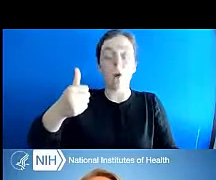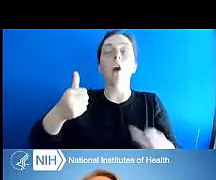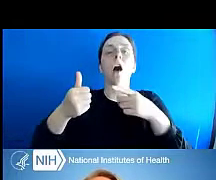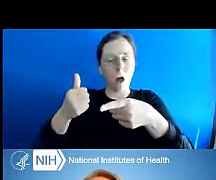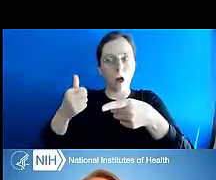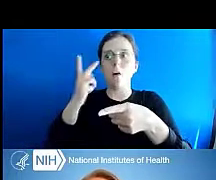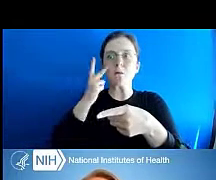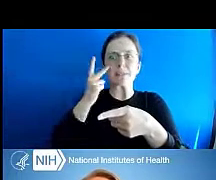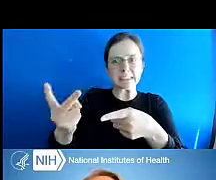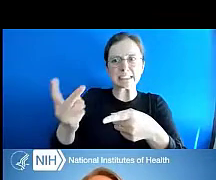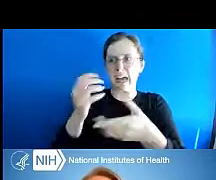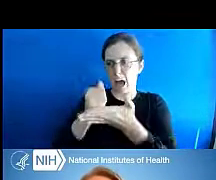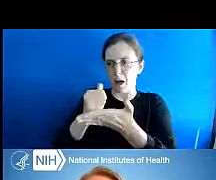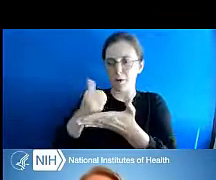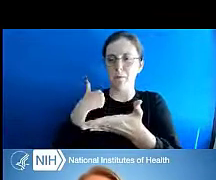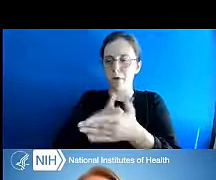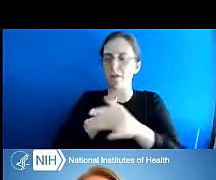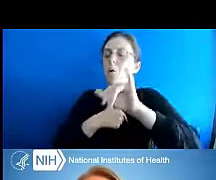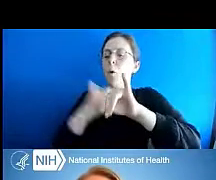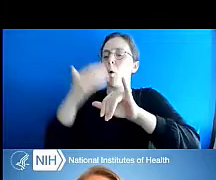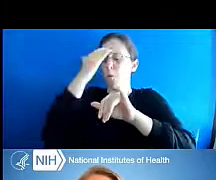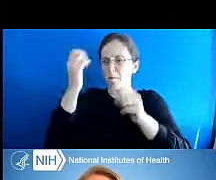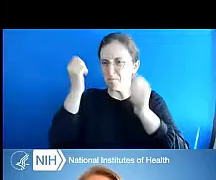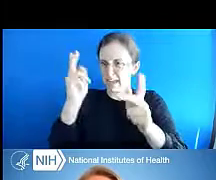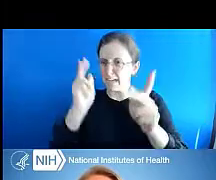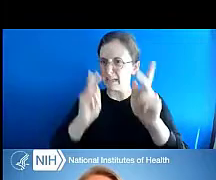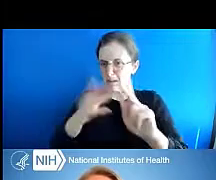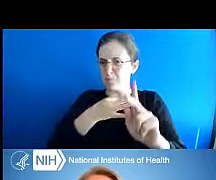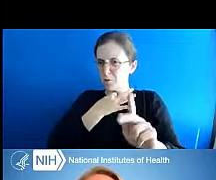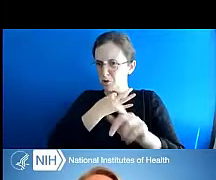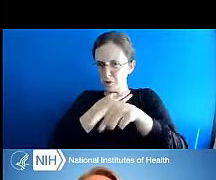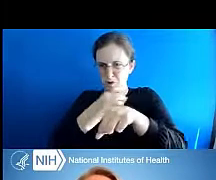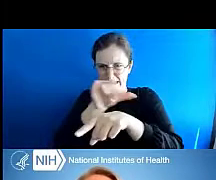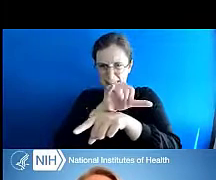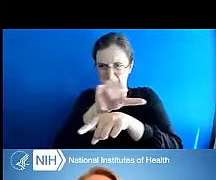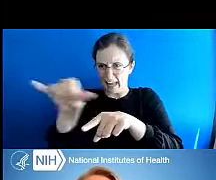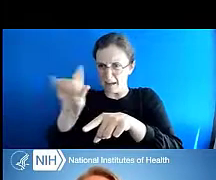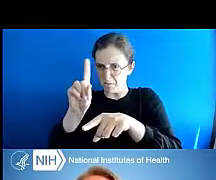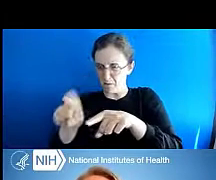and that'll help us prioritize which questions to handle in the live Q&A portion.